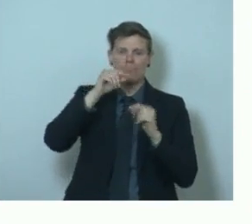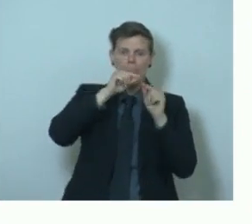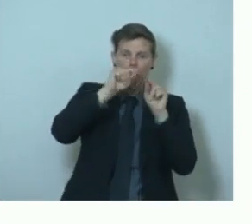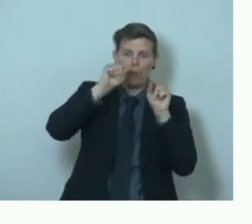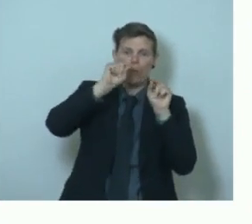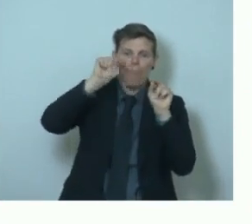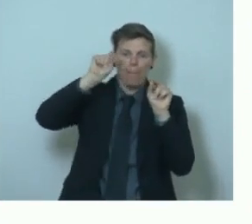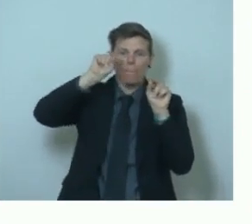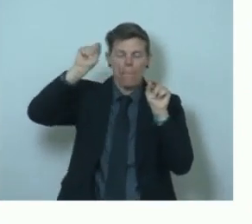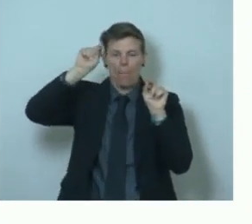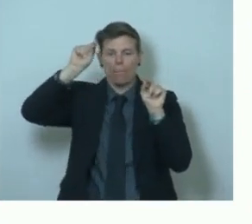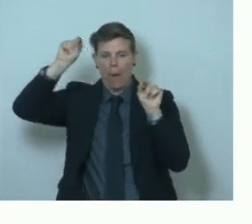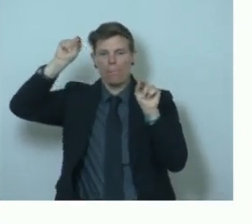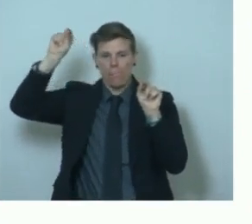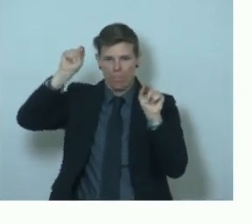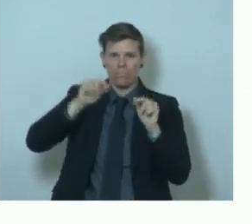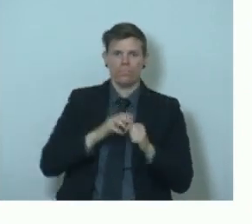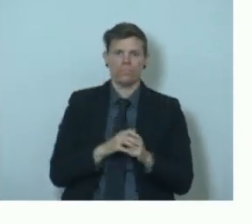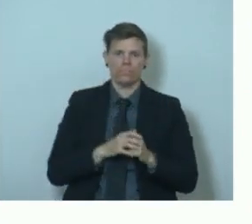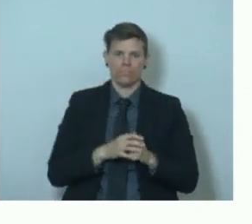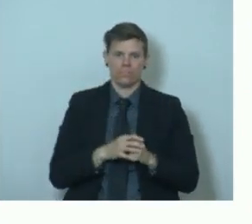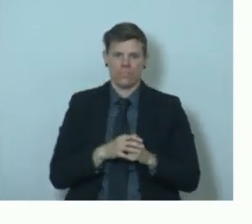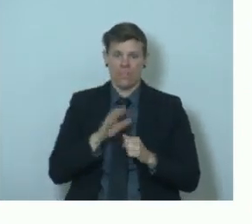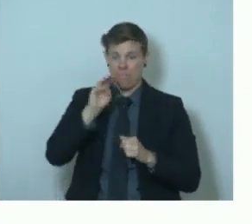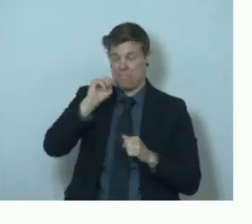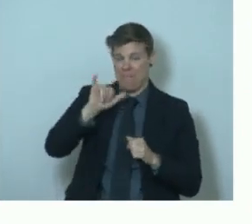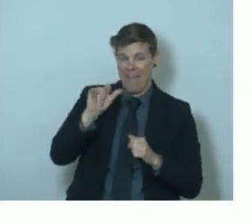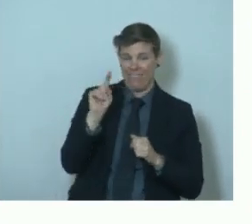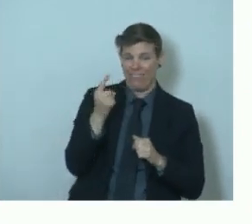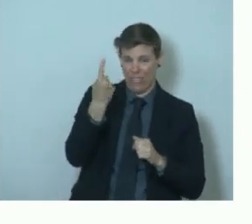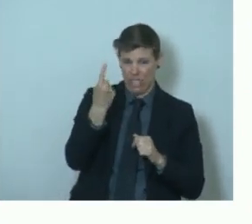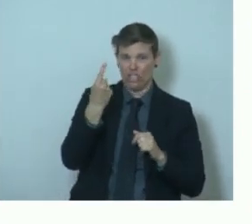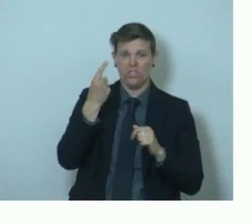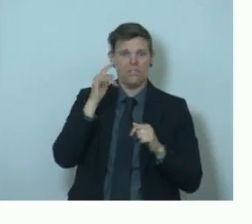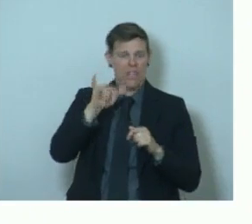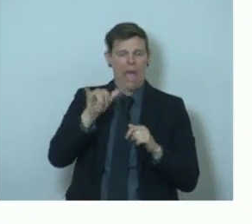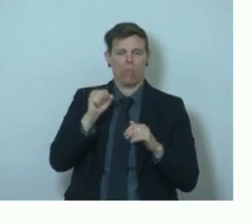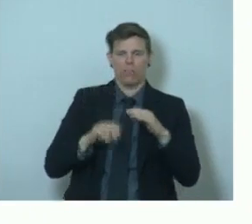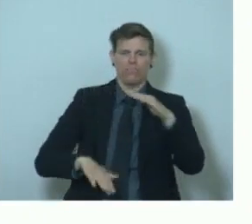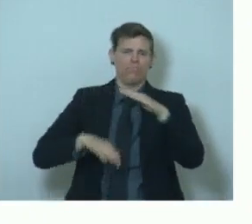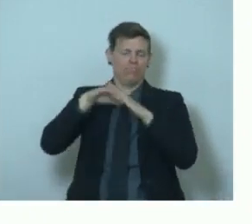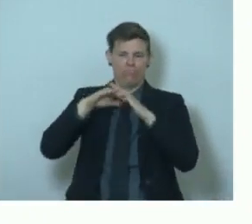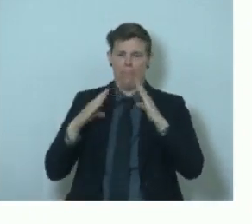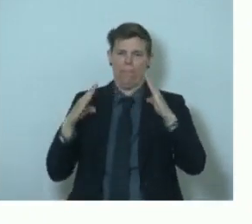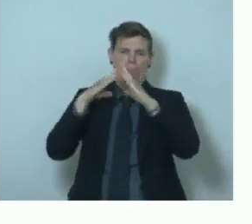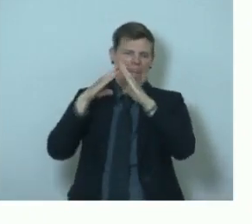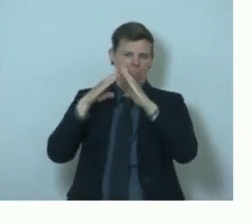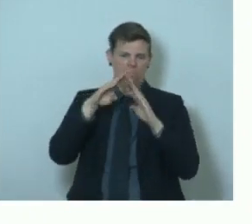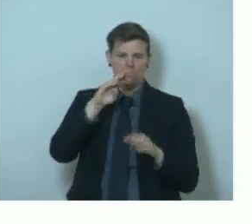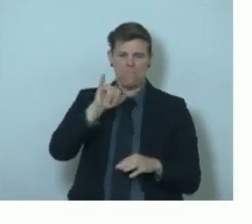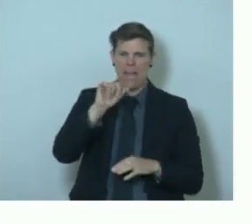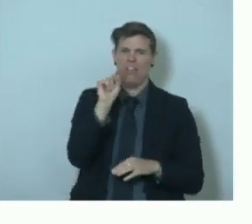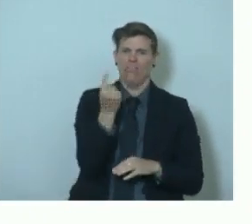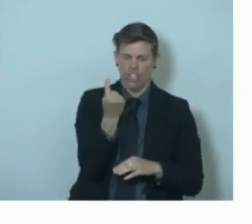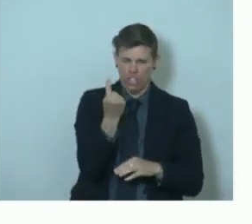GOOD PROGRESS. GOING BACK TO THE TOP BLUE DOTTED LINE, THAT IS ALL OF NEW MEXICO.